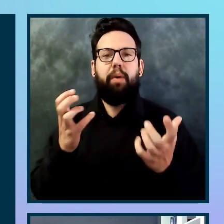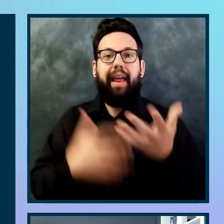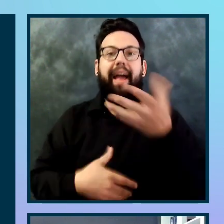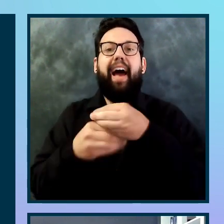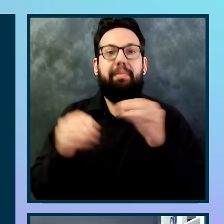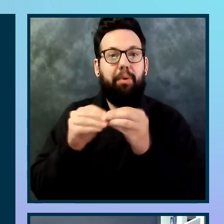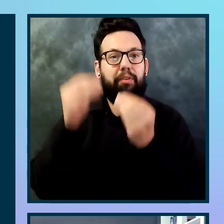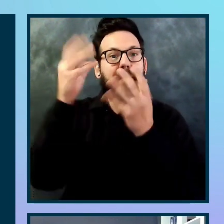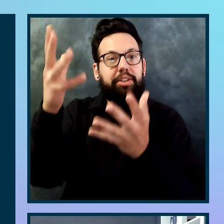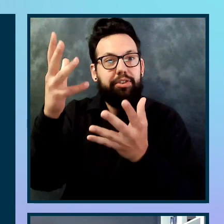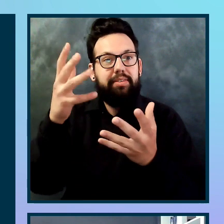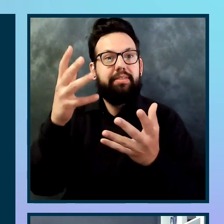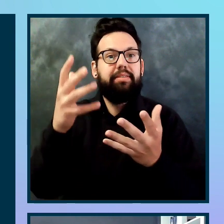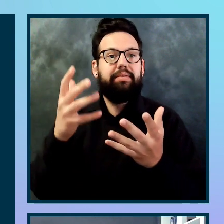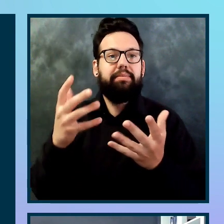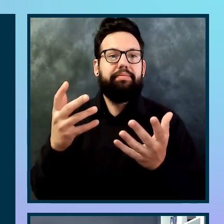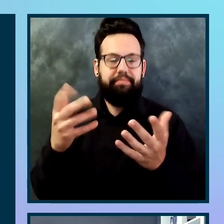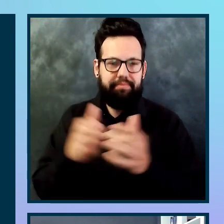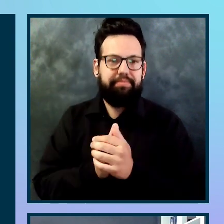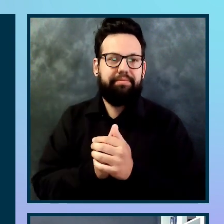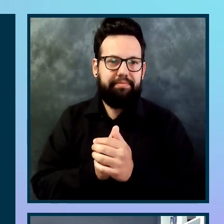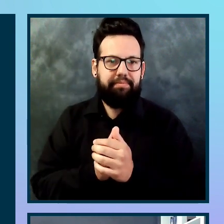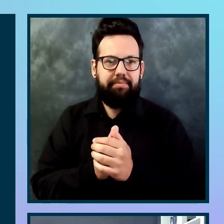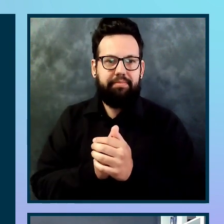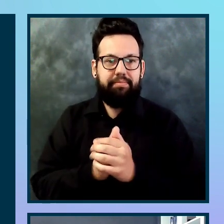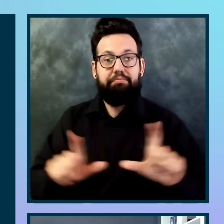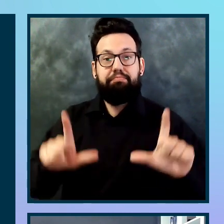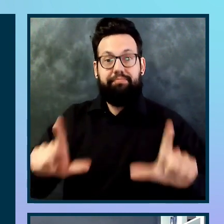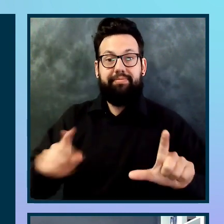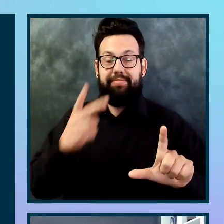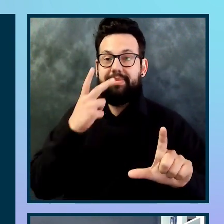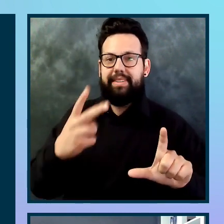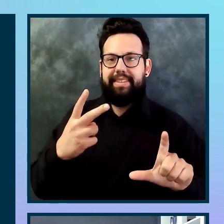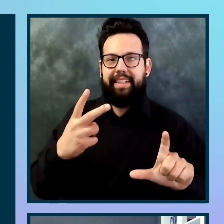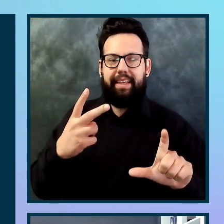to the user. So on screen, I have a search box, the same one as before,